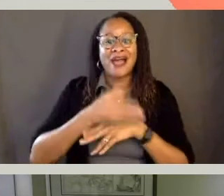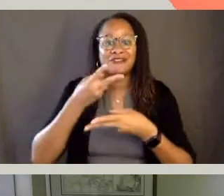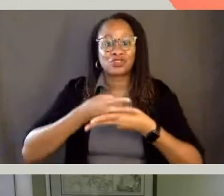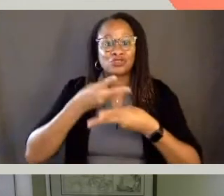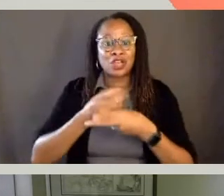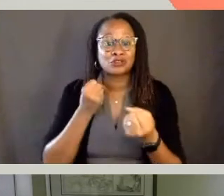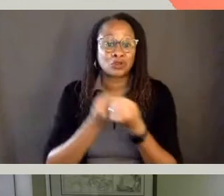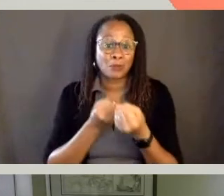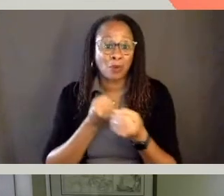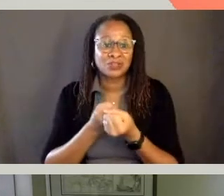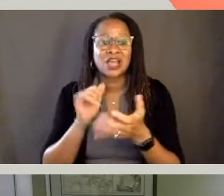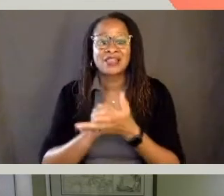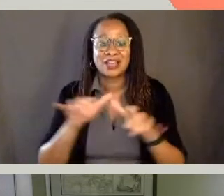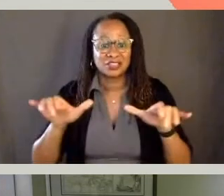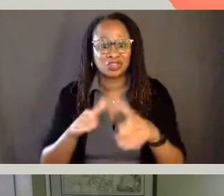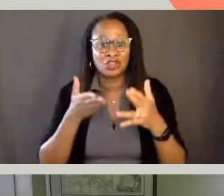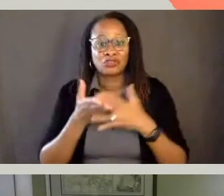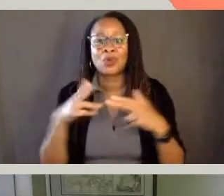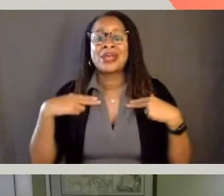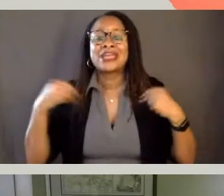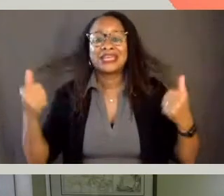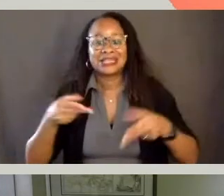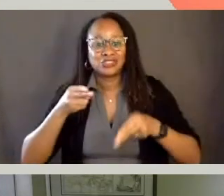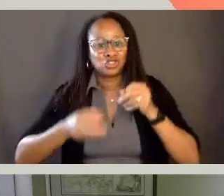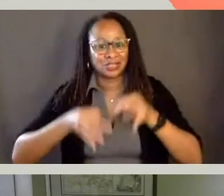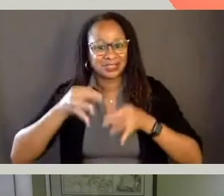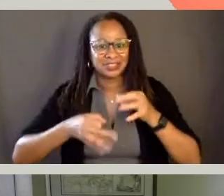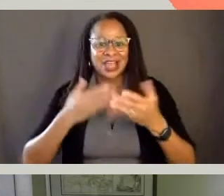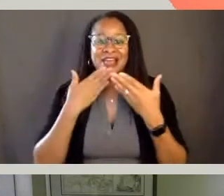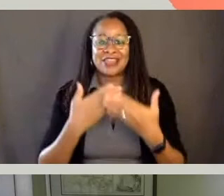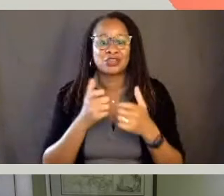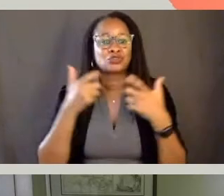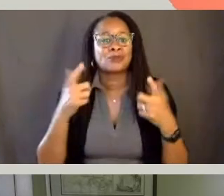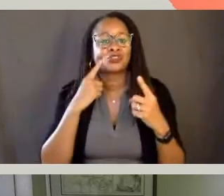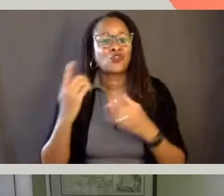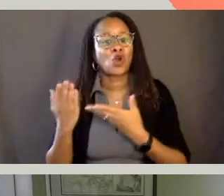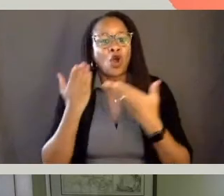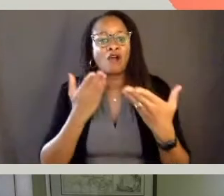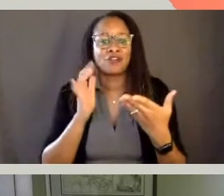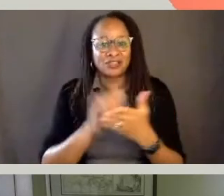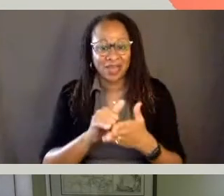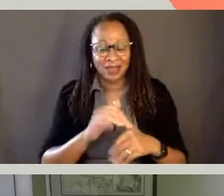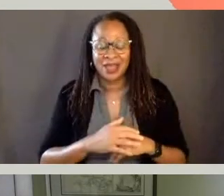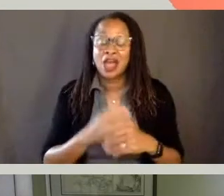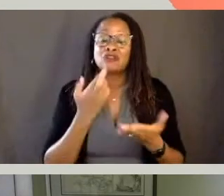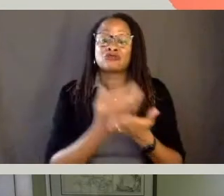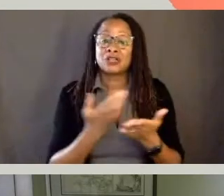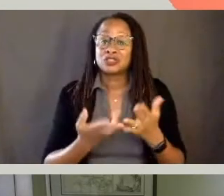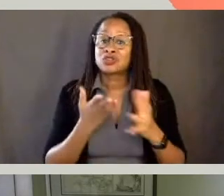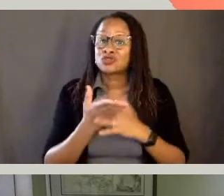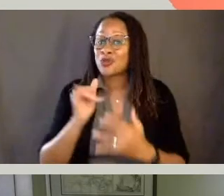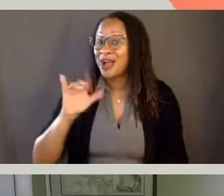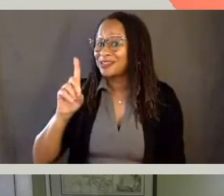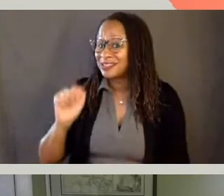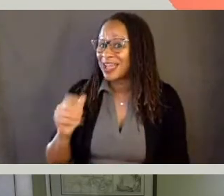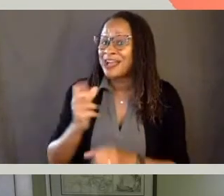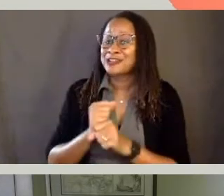that is being done through healing justice. Thank you so much for offering that. There are resources through the ADE getting real website.